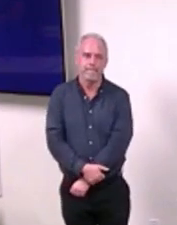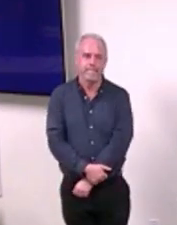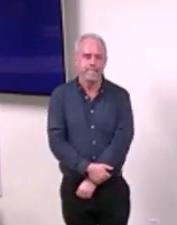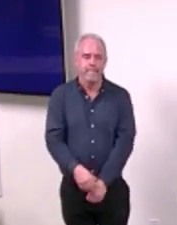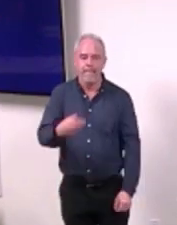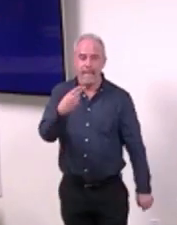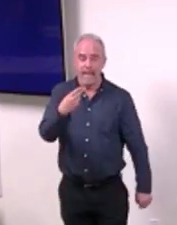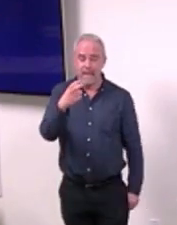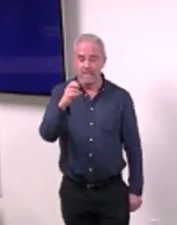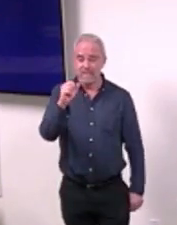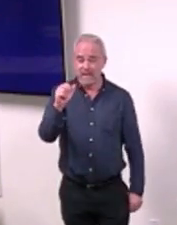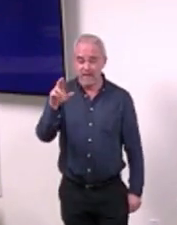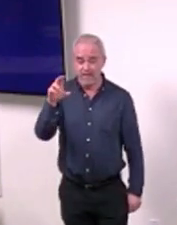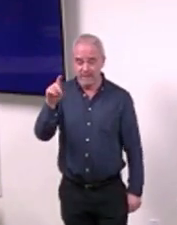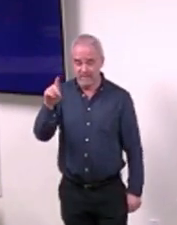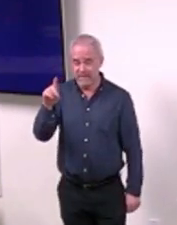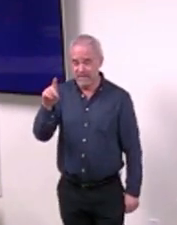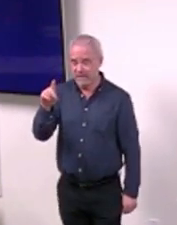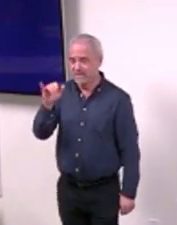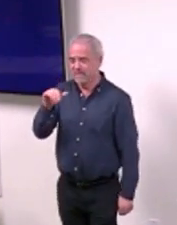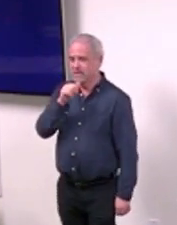So HEARD is a nonprofit organization